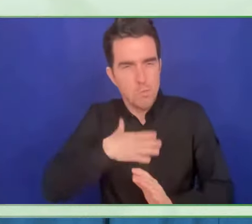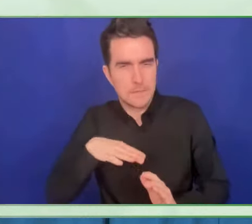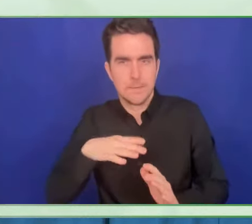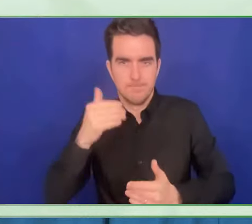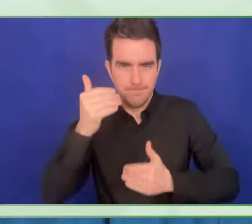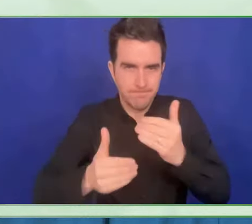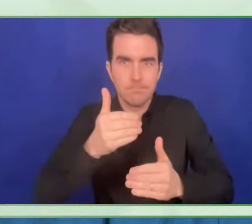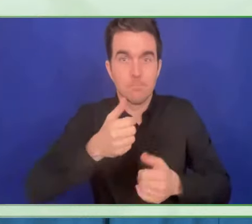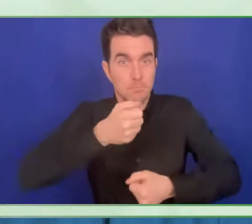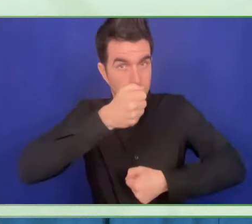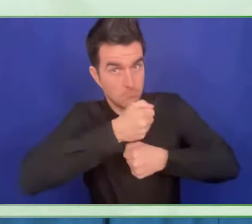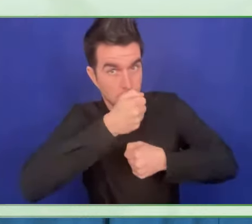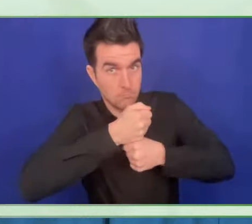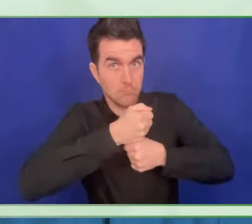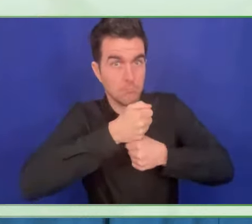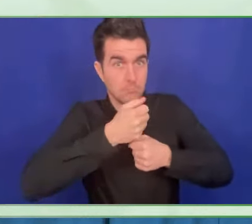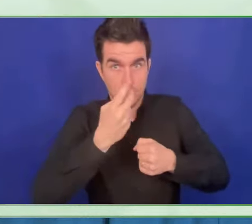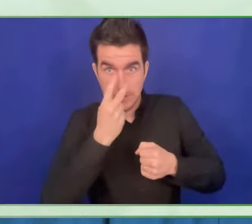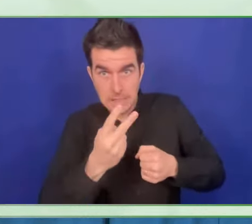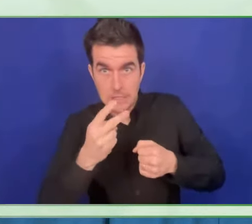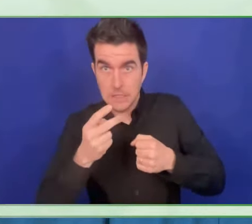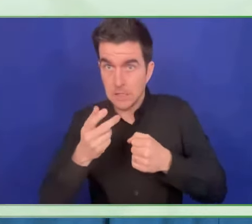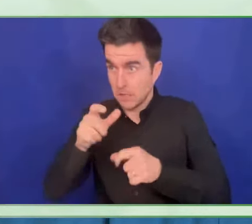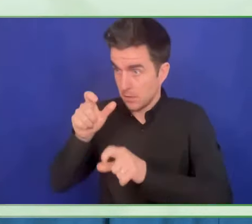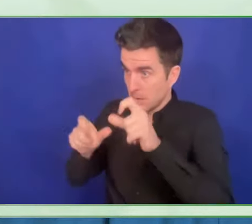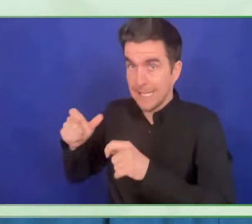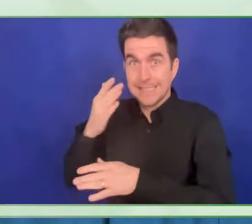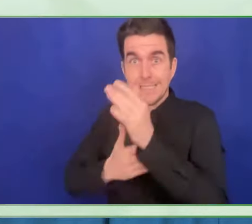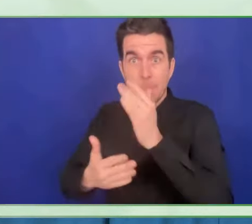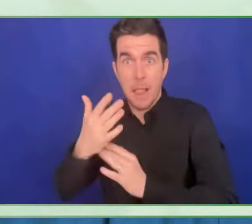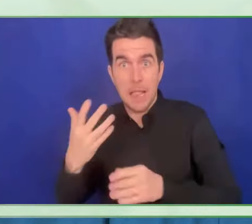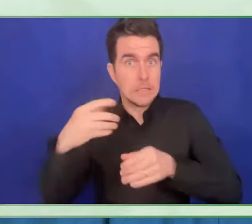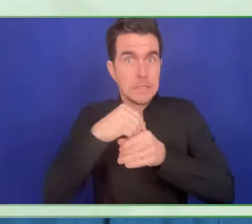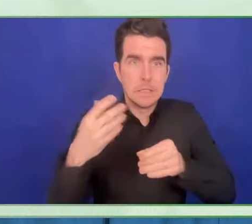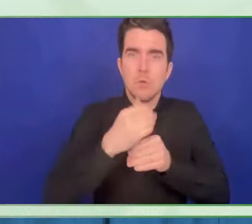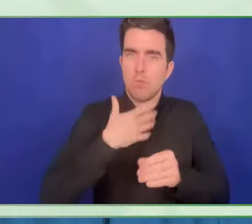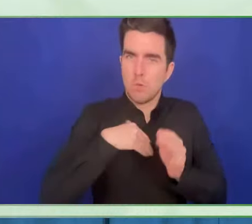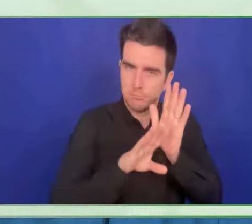public implement services, about reasonable accommodation, about positive measures.